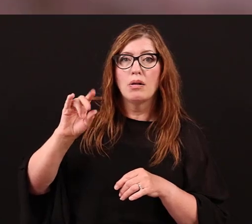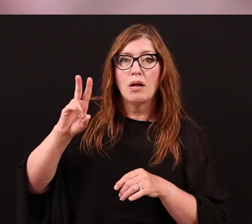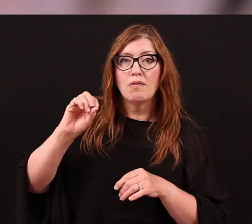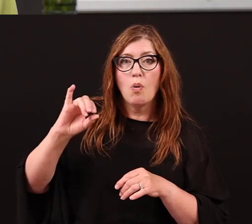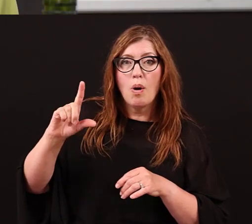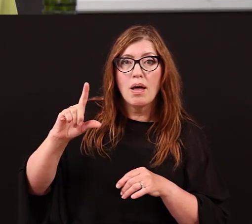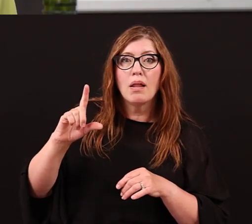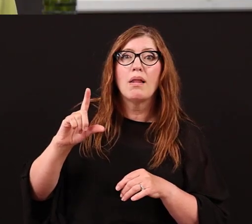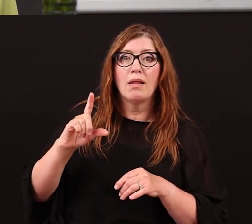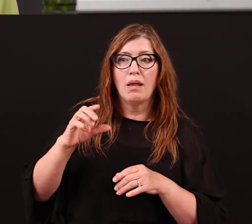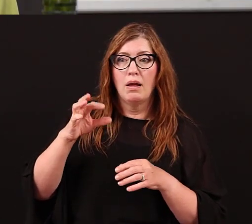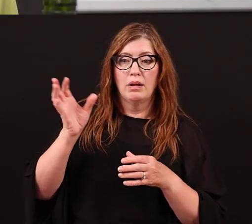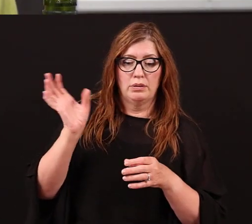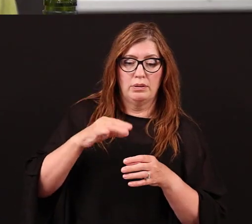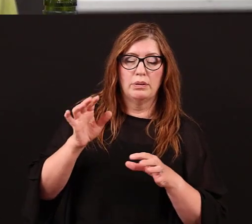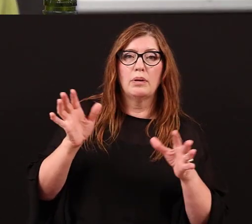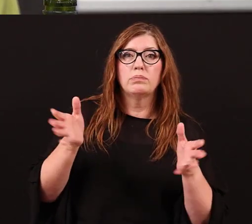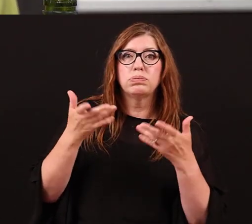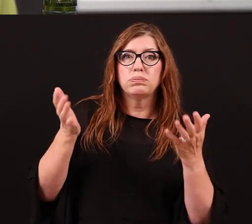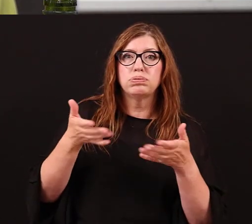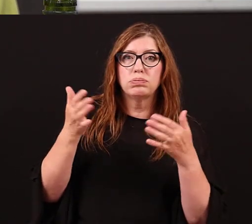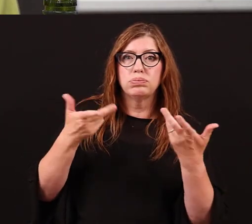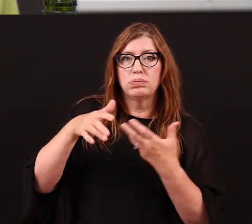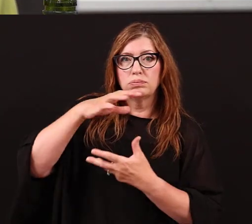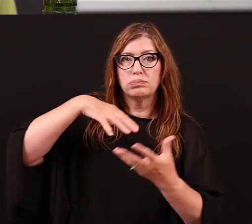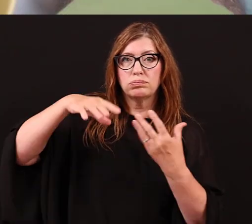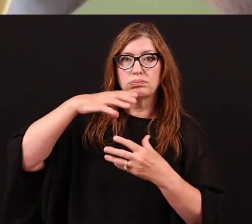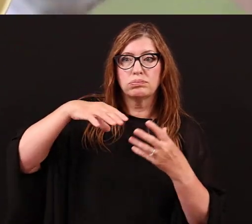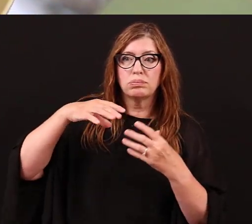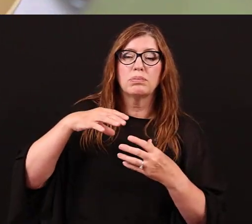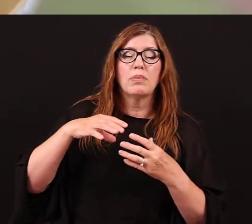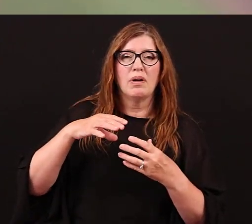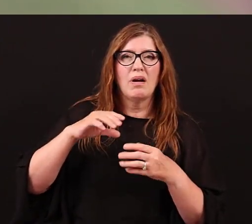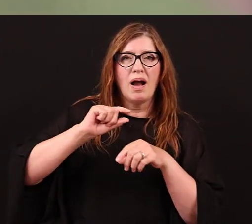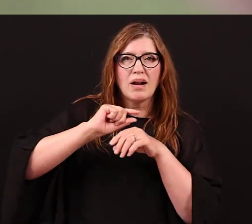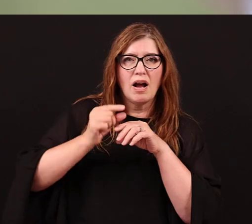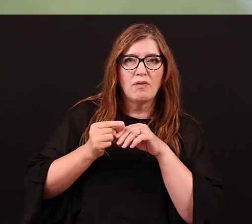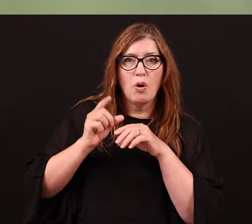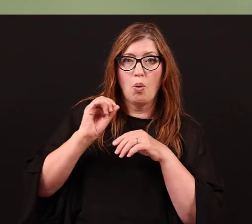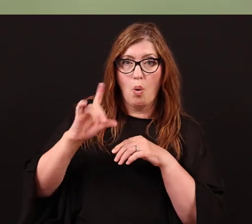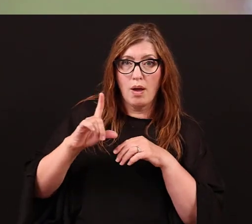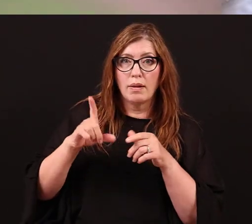I'm gonna toss these in the oil here so they get coated. We're gonna add some pepper here.